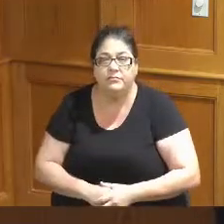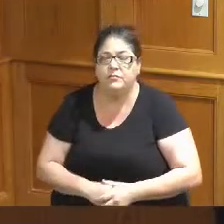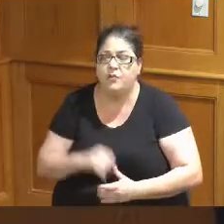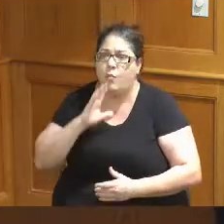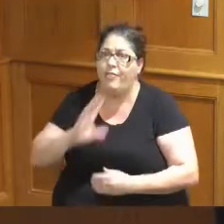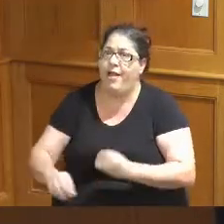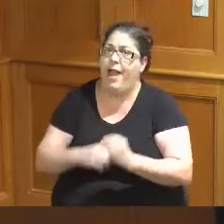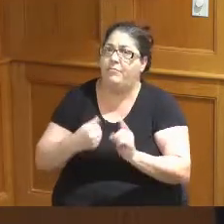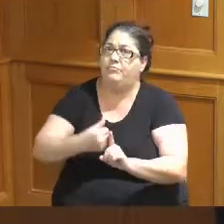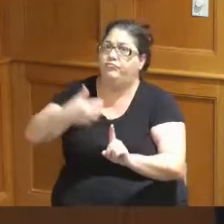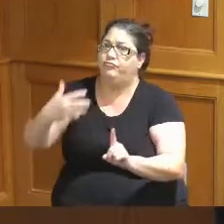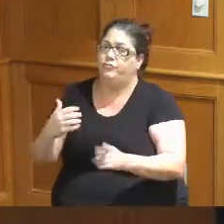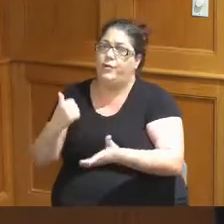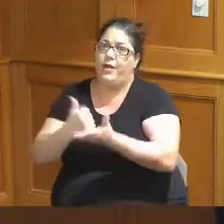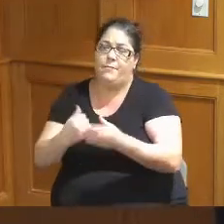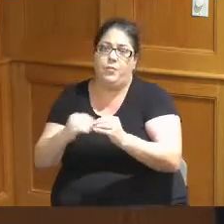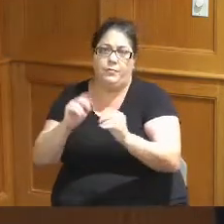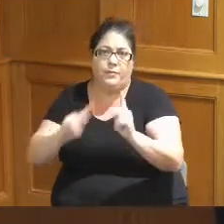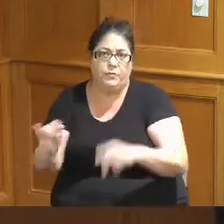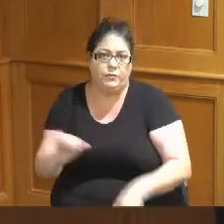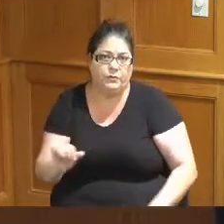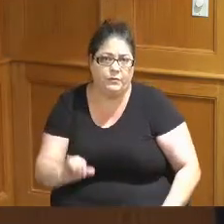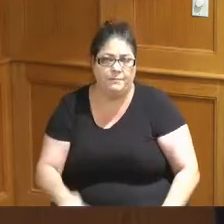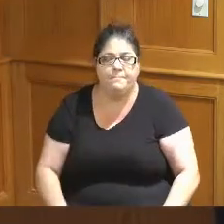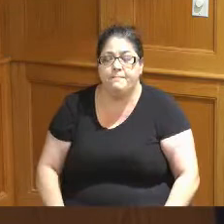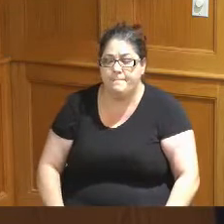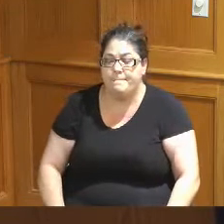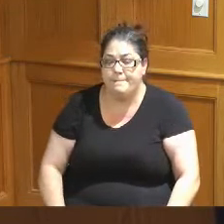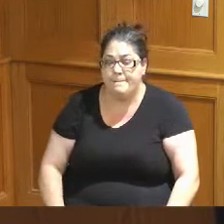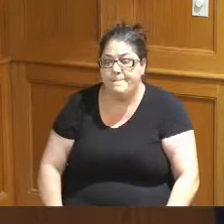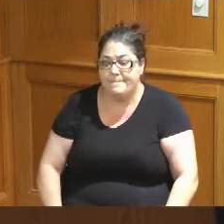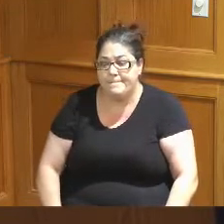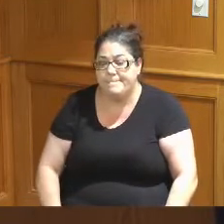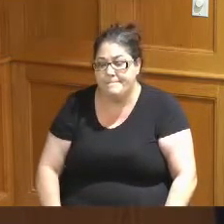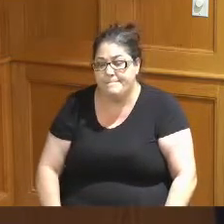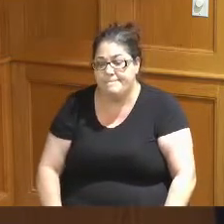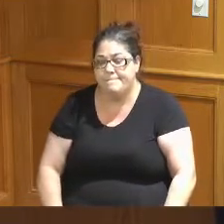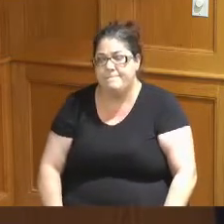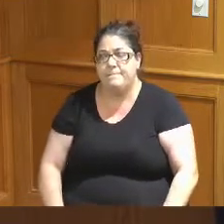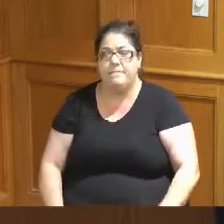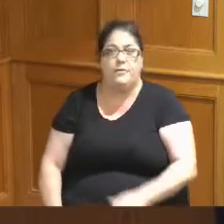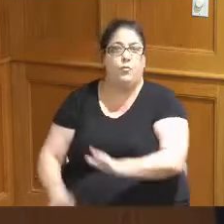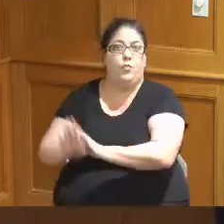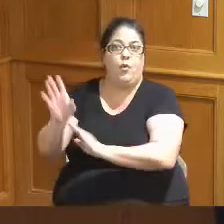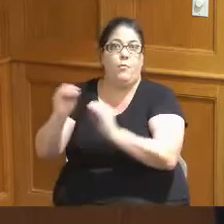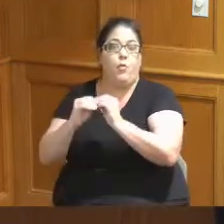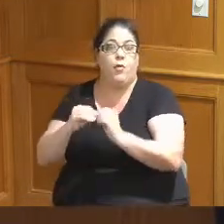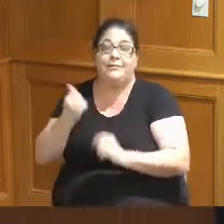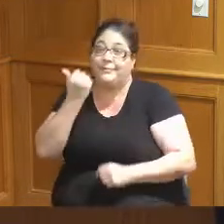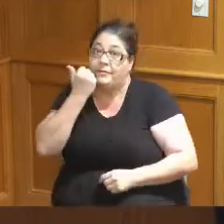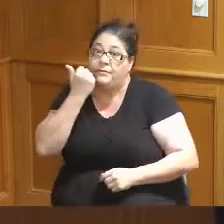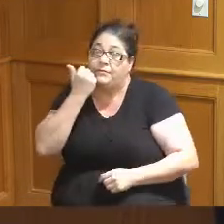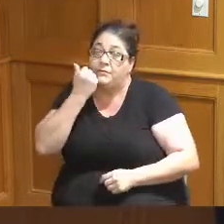helping even more people and more Partnerships hopefully Dental will be coming pretty soon